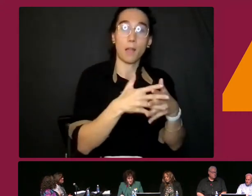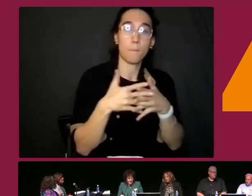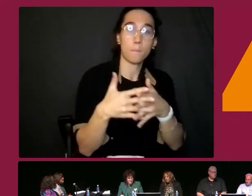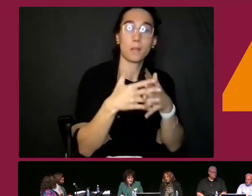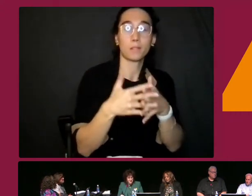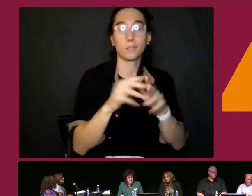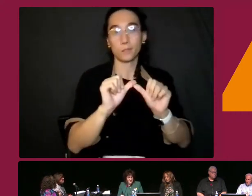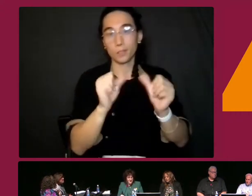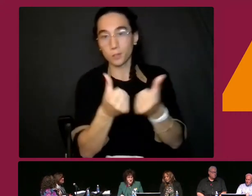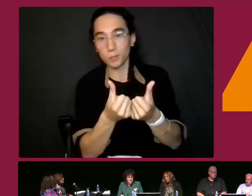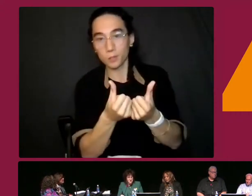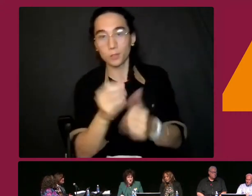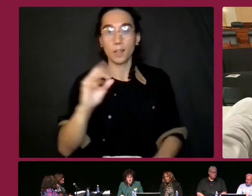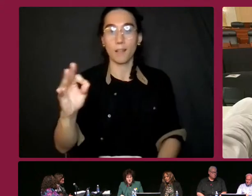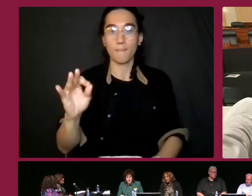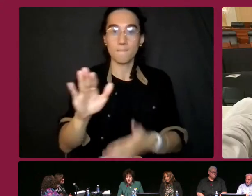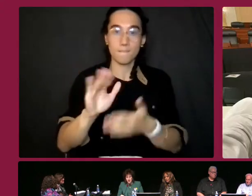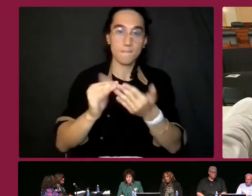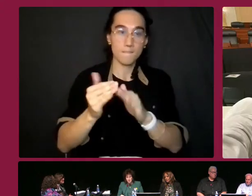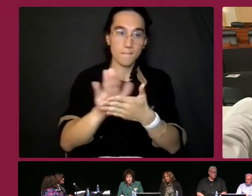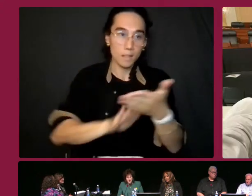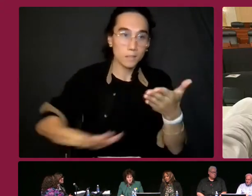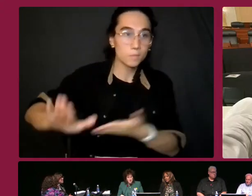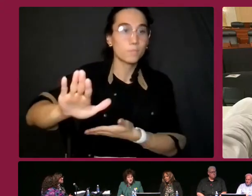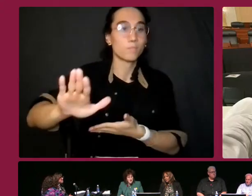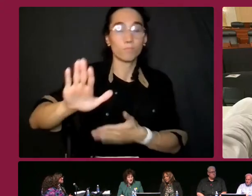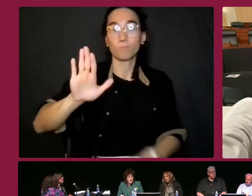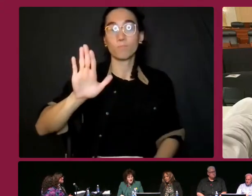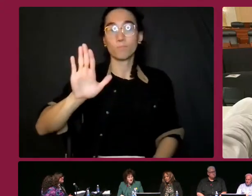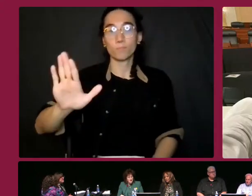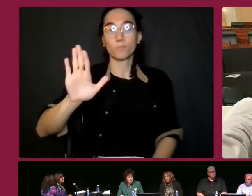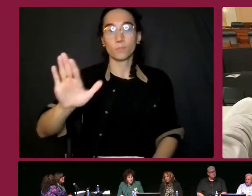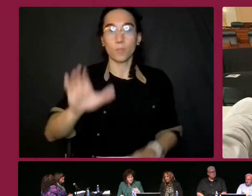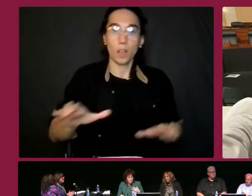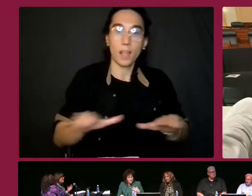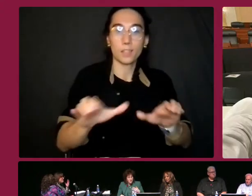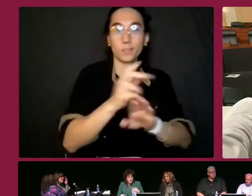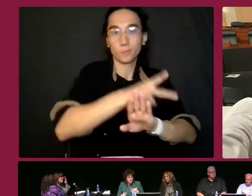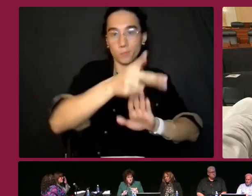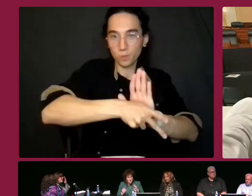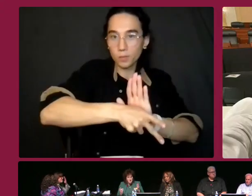their Advocates in Action, uh, program, and we spent